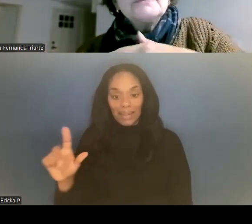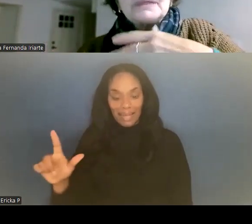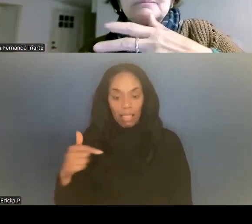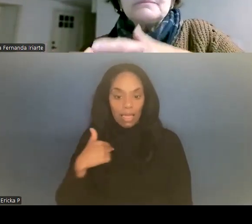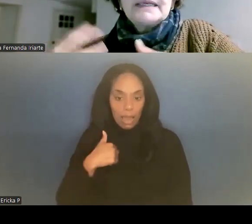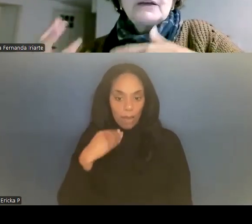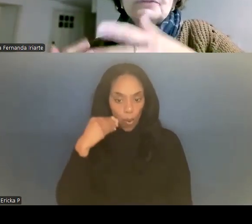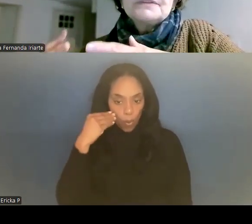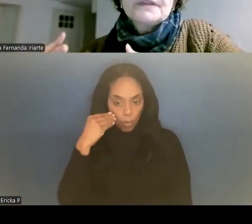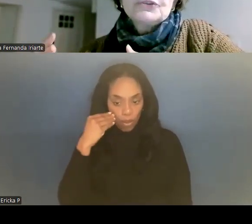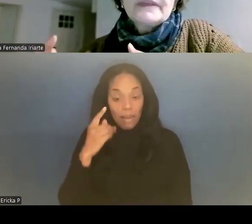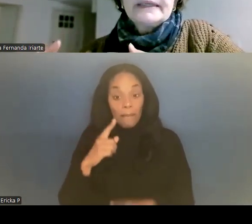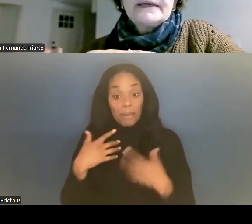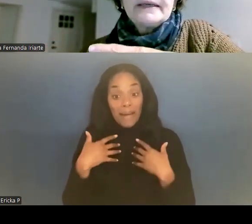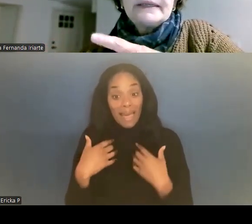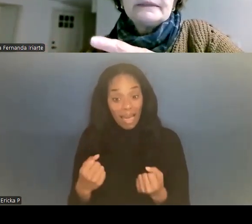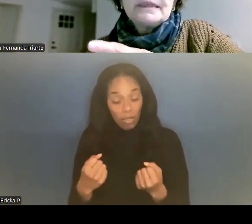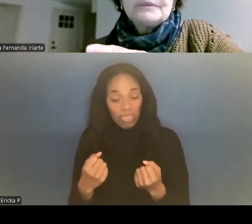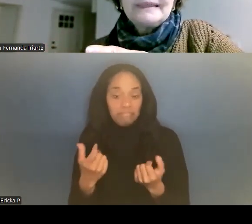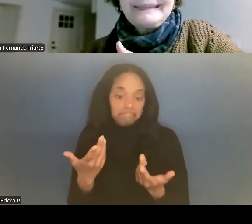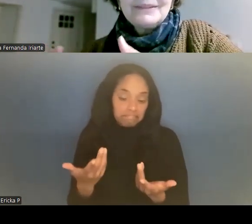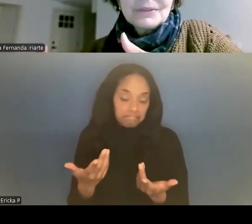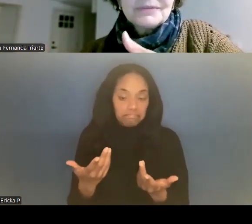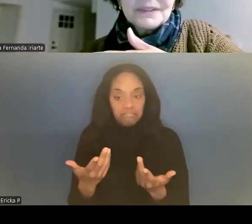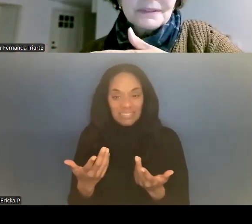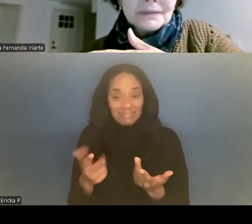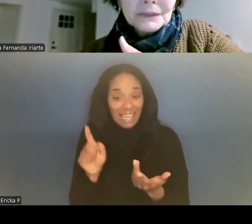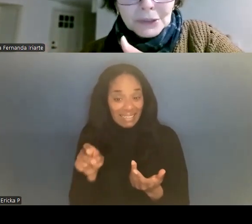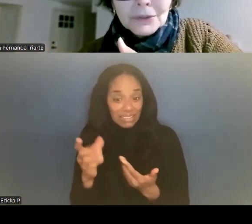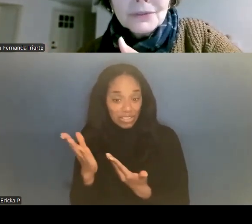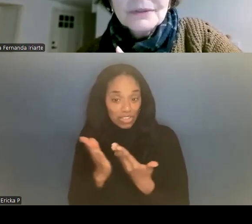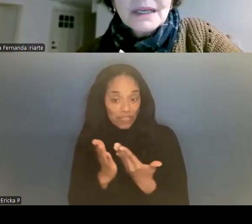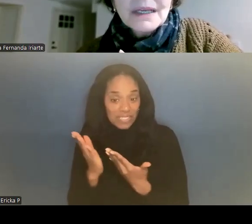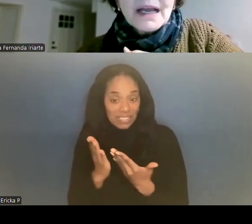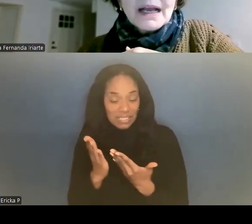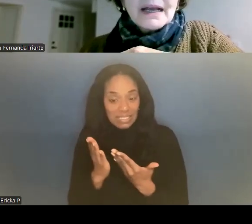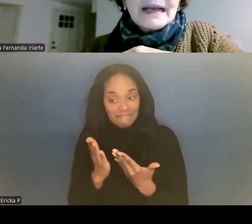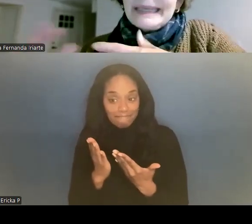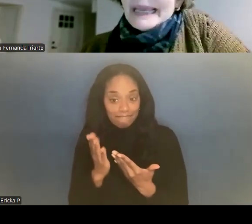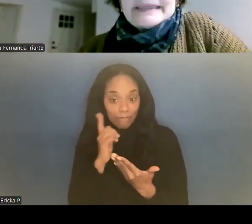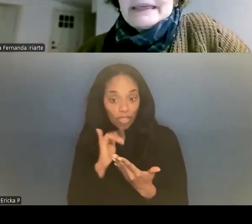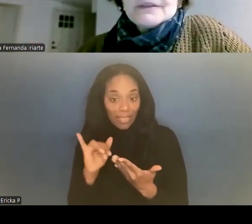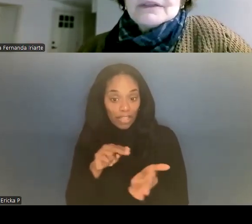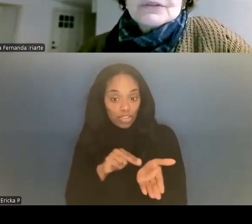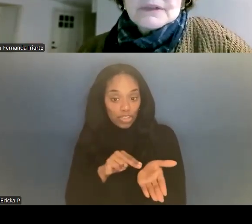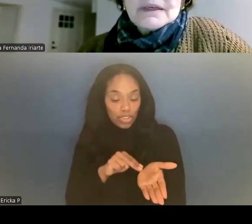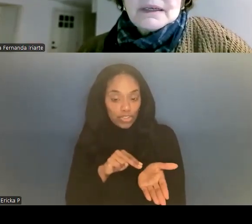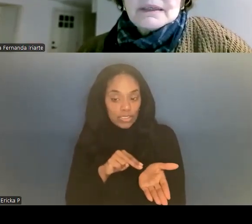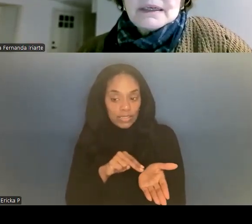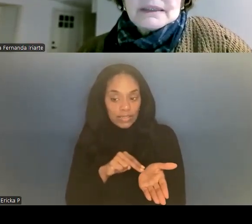but I'm my health is such that I, I need the services of nurse. I can't get a serve.